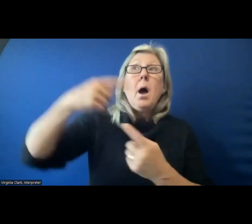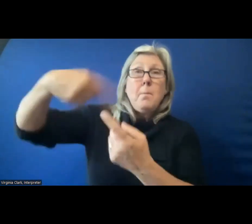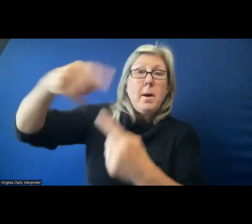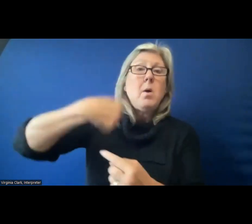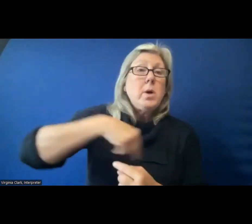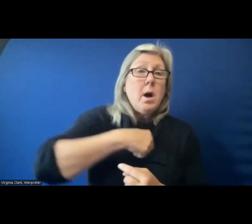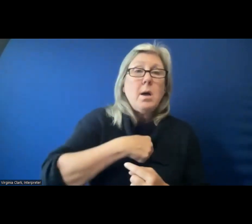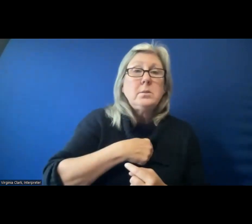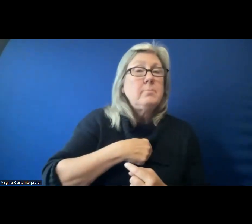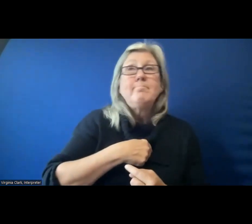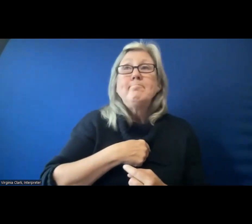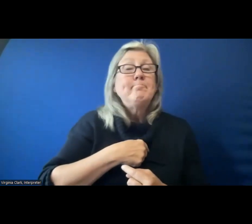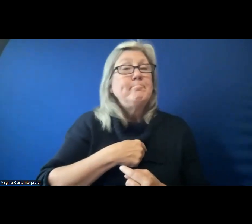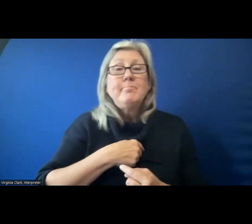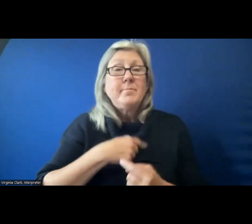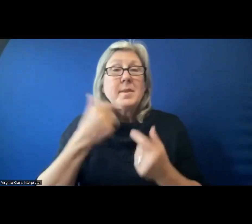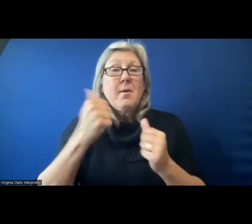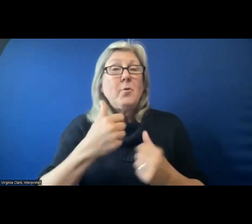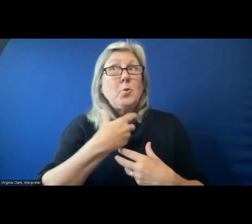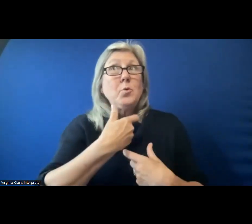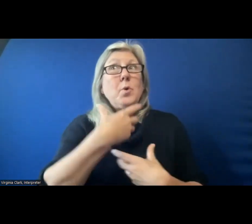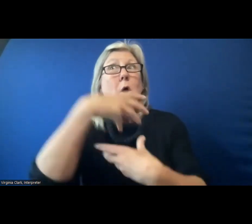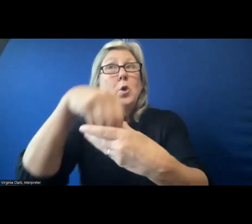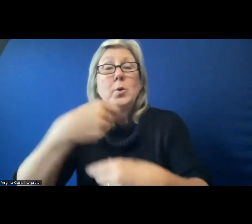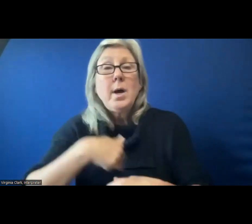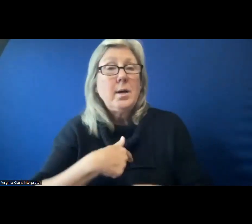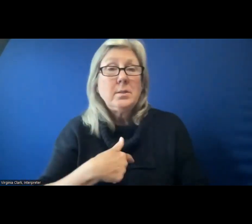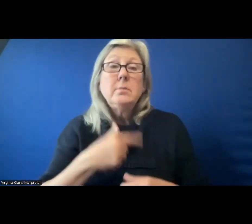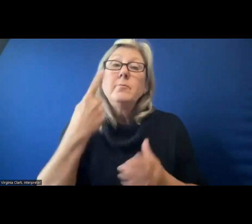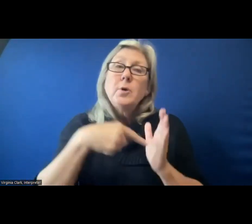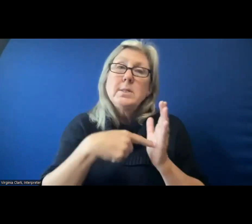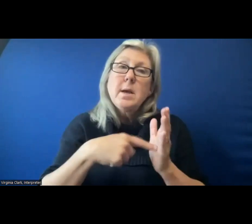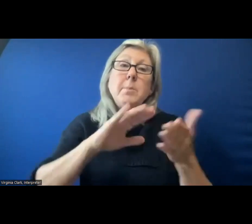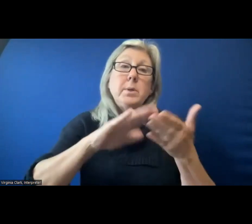to include us. For example, town meeting days is an opportunity for all of the voices of